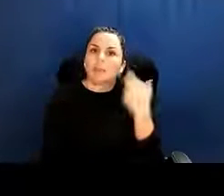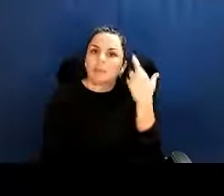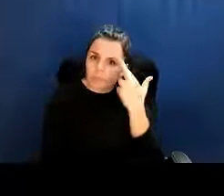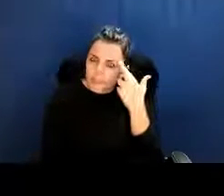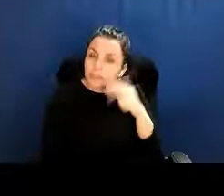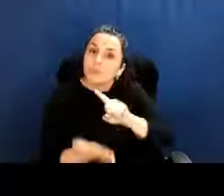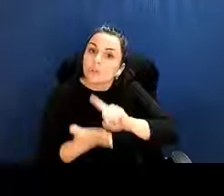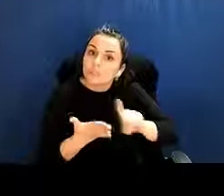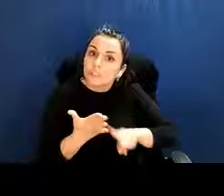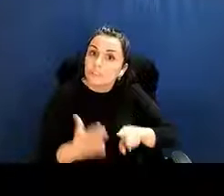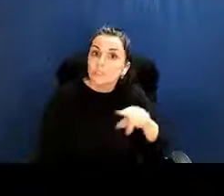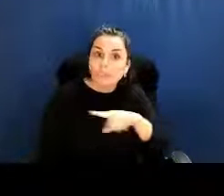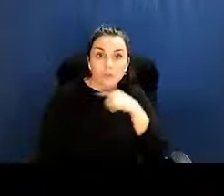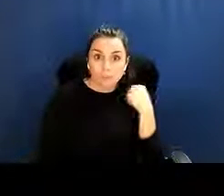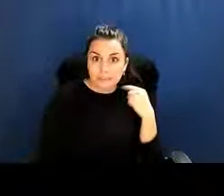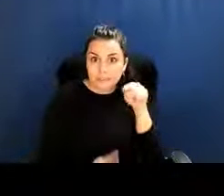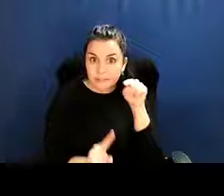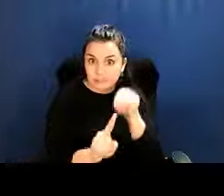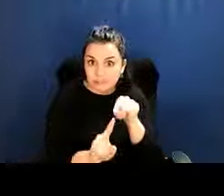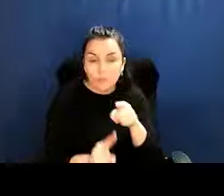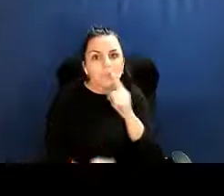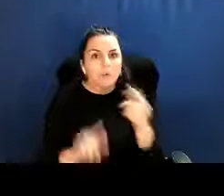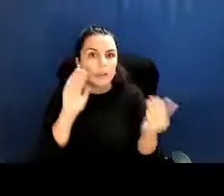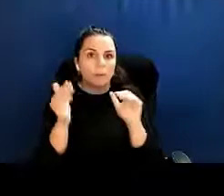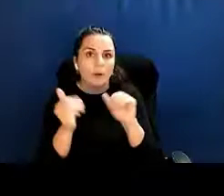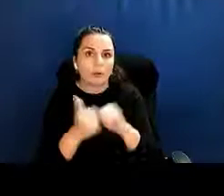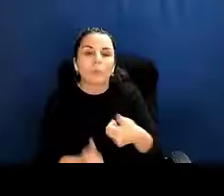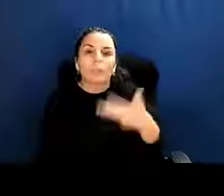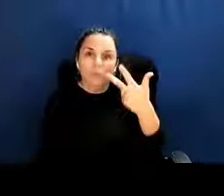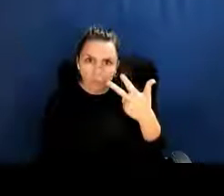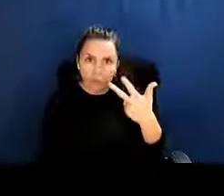specifically are compared to three standards of reference: